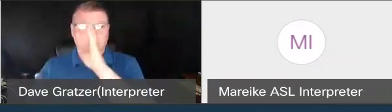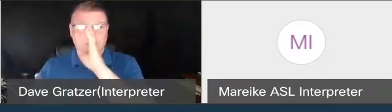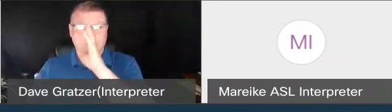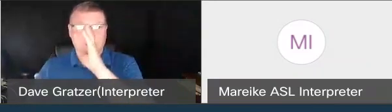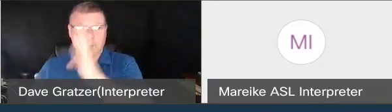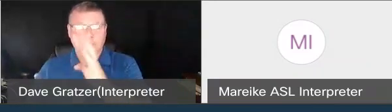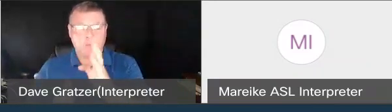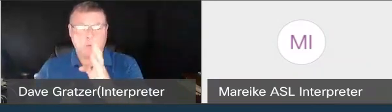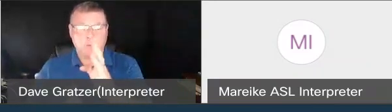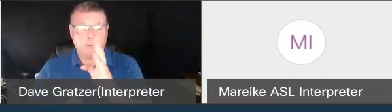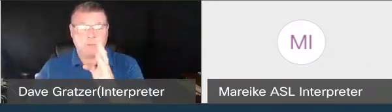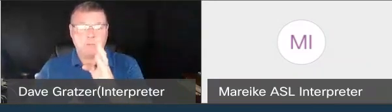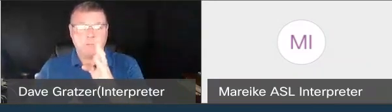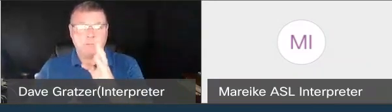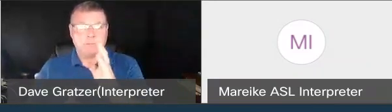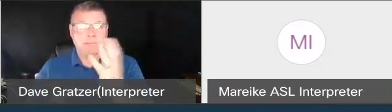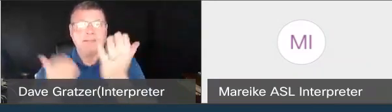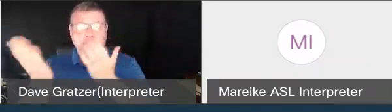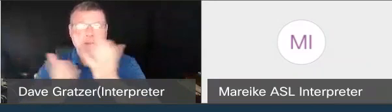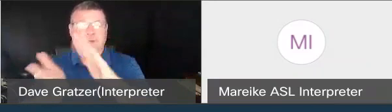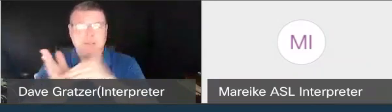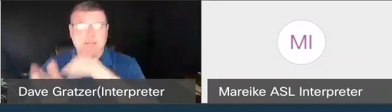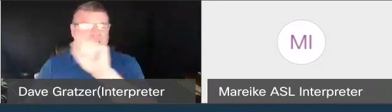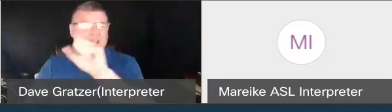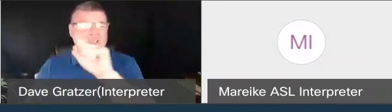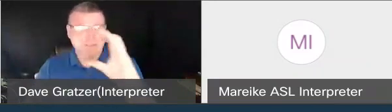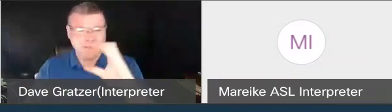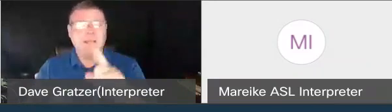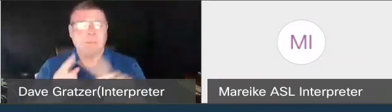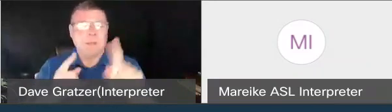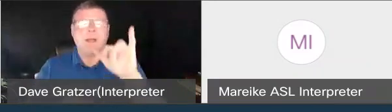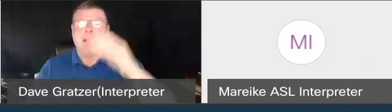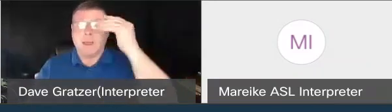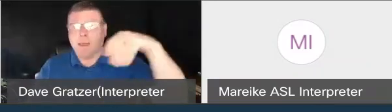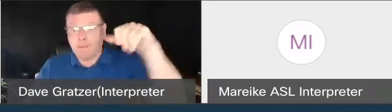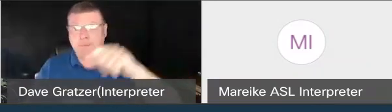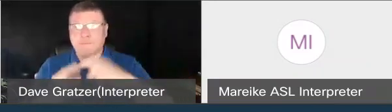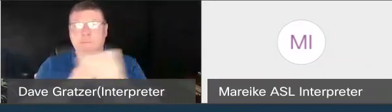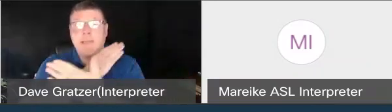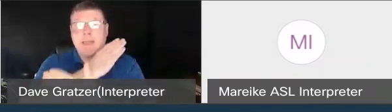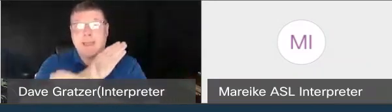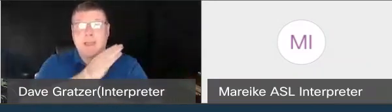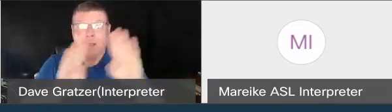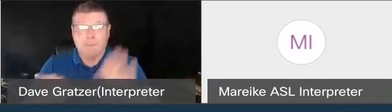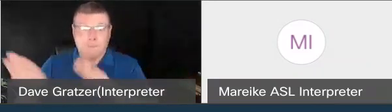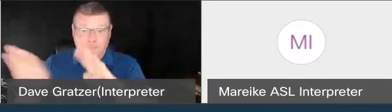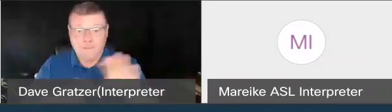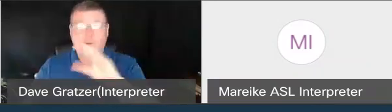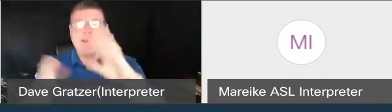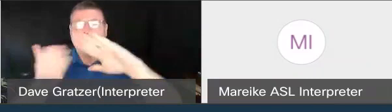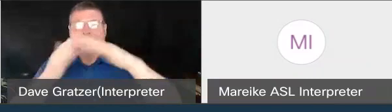um, the funding for this is jointly, uh, paid for by the County Behavioral Health and the City of San Diego.